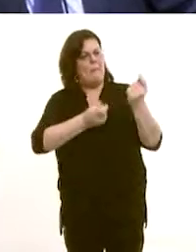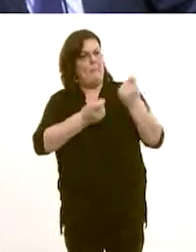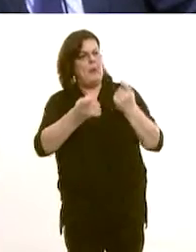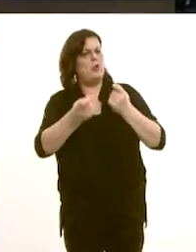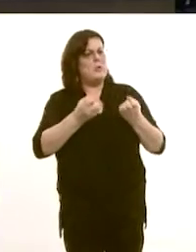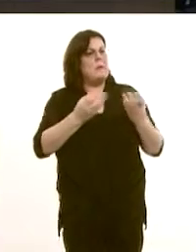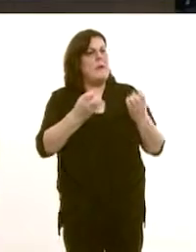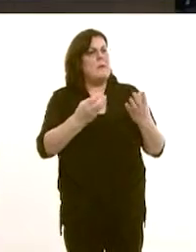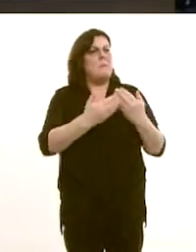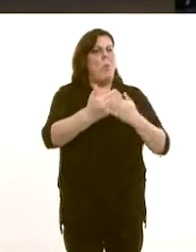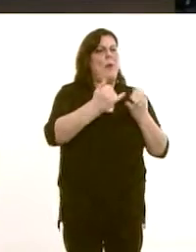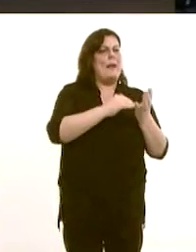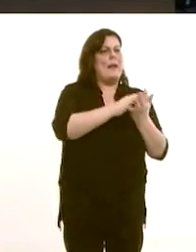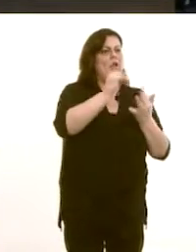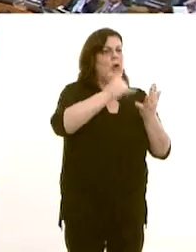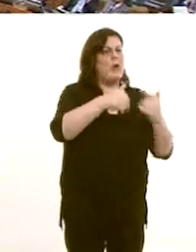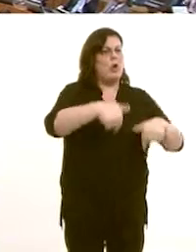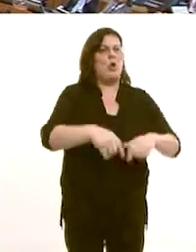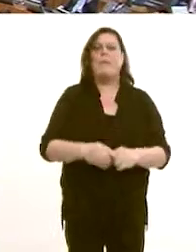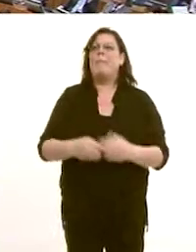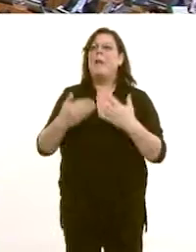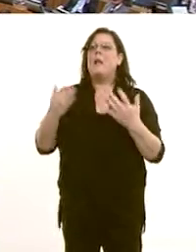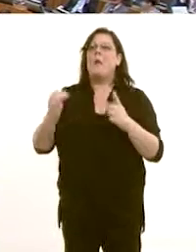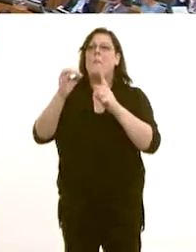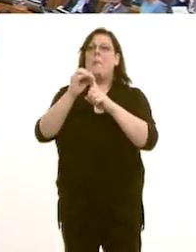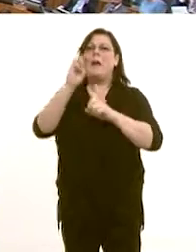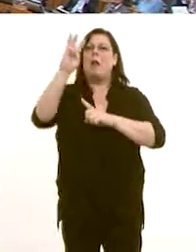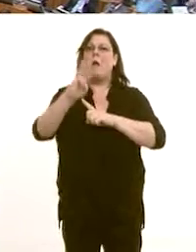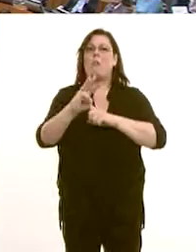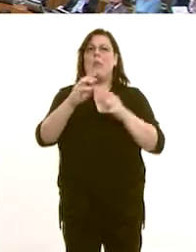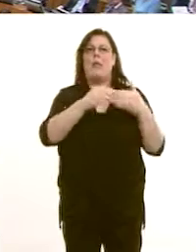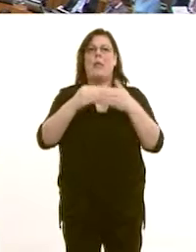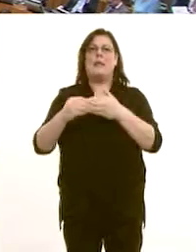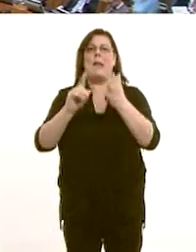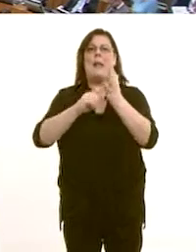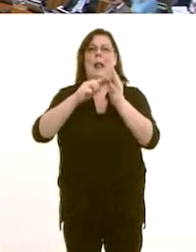Y Llywydd / The Presiding Officer: We now move to the leader of Plaid Cymru, Leanne Wood. Leanne Wood: Diolch, Lywydd.